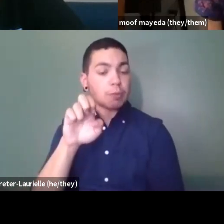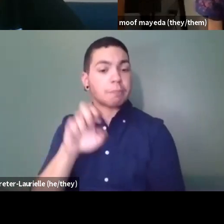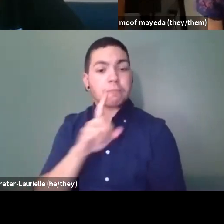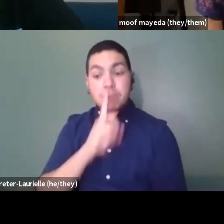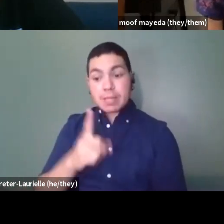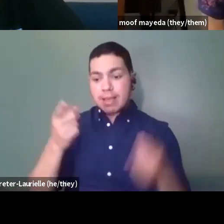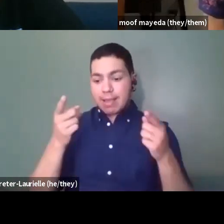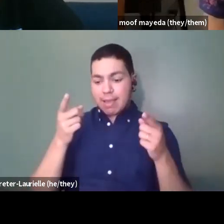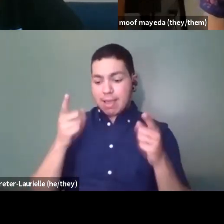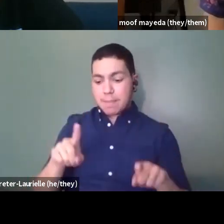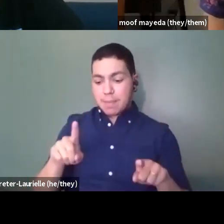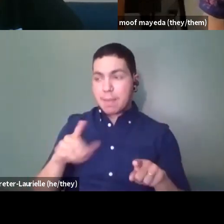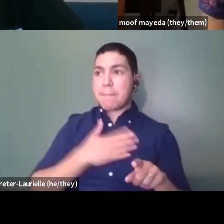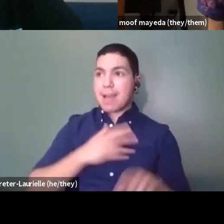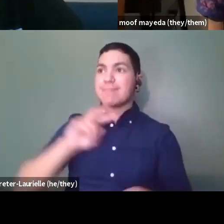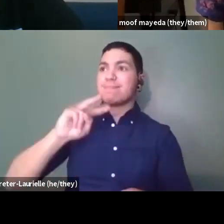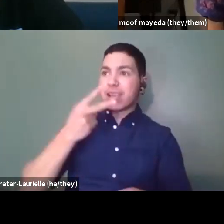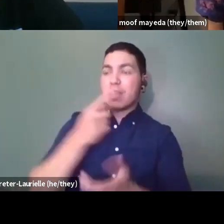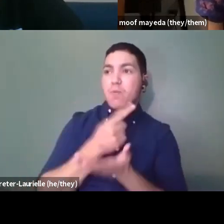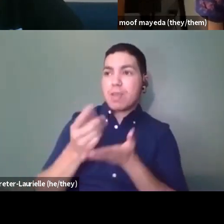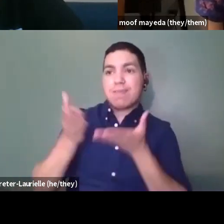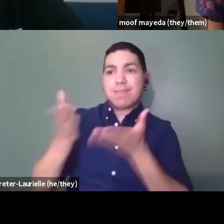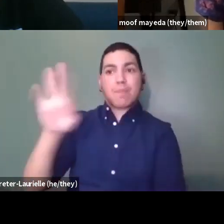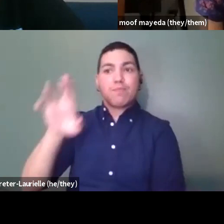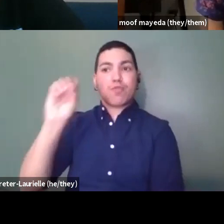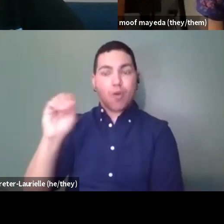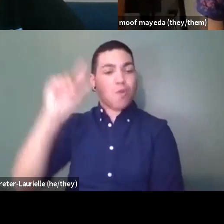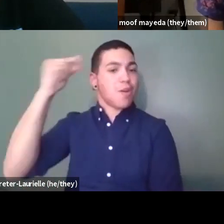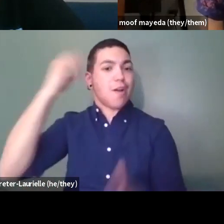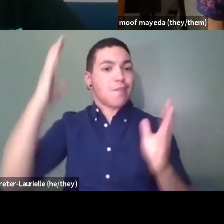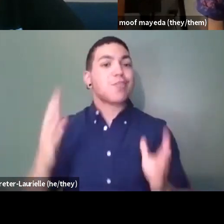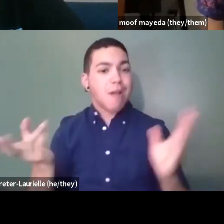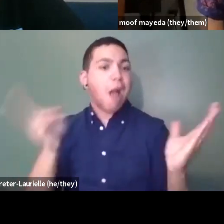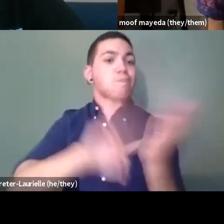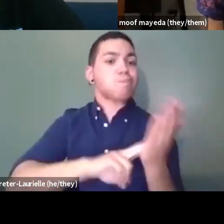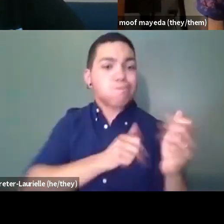Basically Adi's Act was created to ensure that all districts in